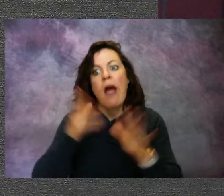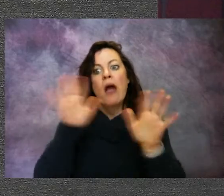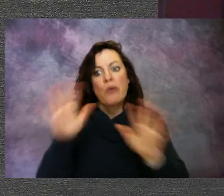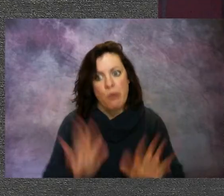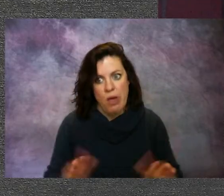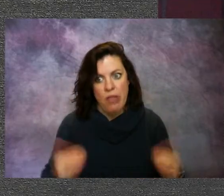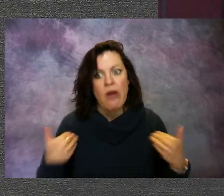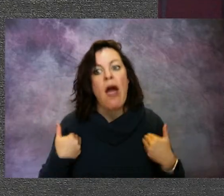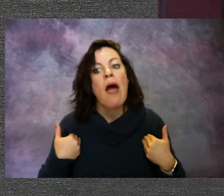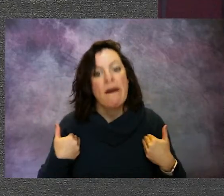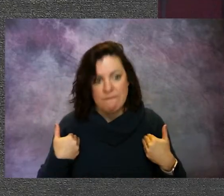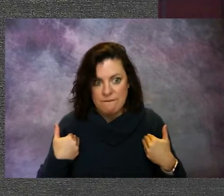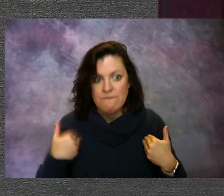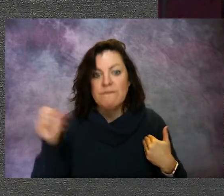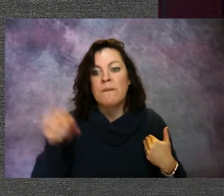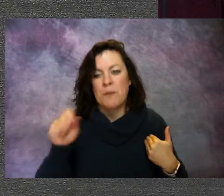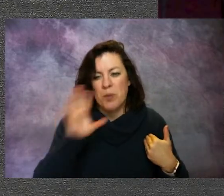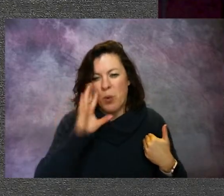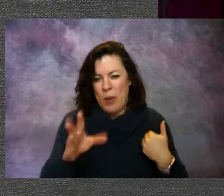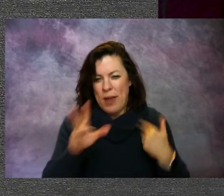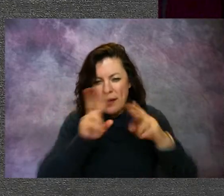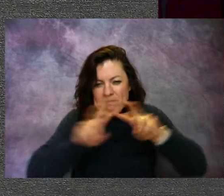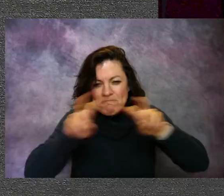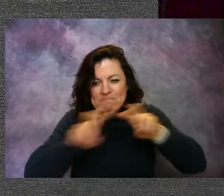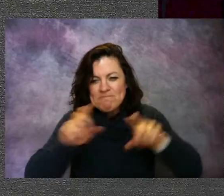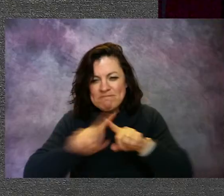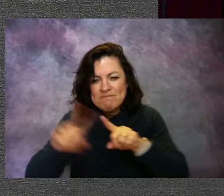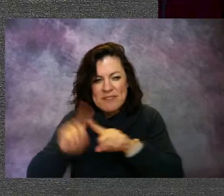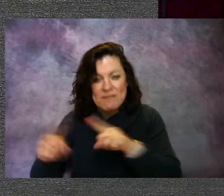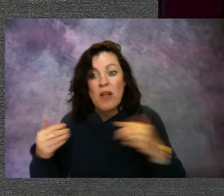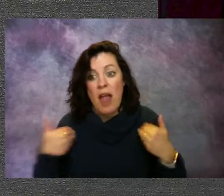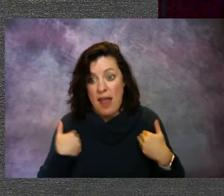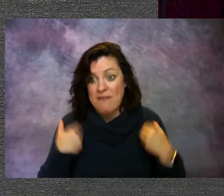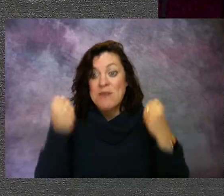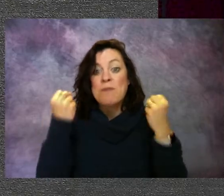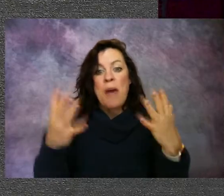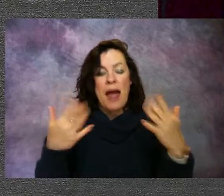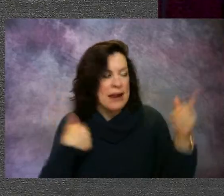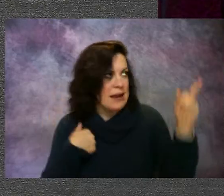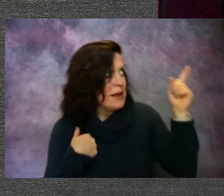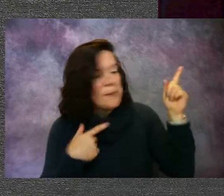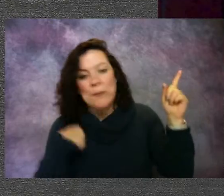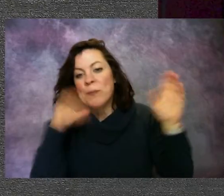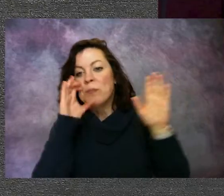So, there are a whole bunch, I have a whole bunch of pictures here to show some of the different types